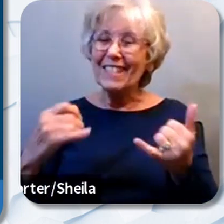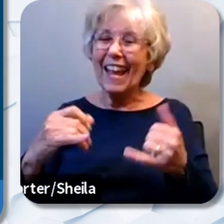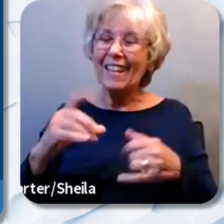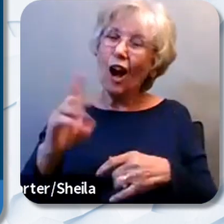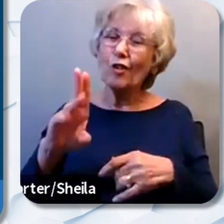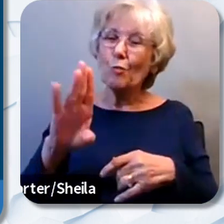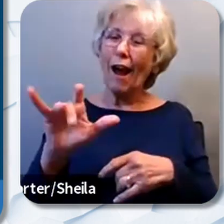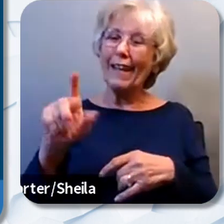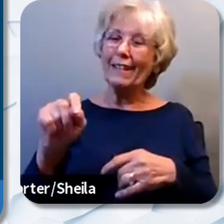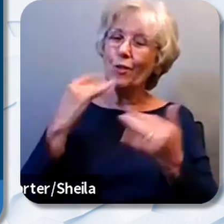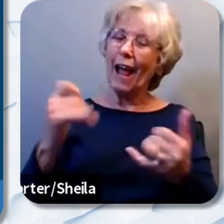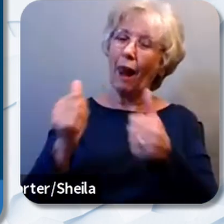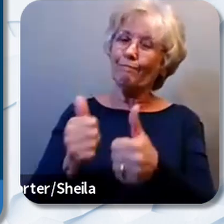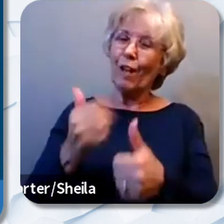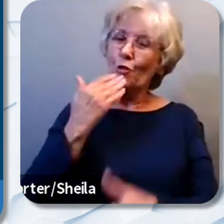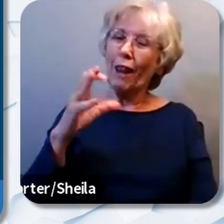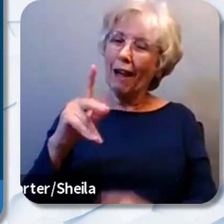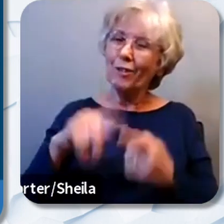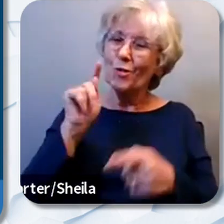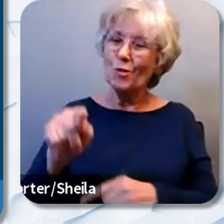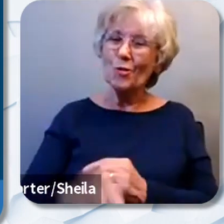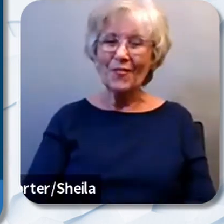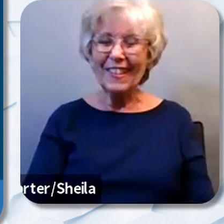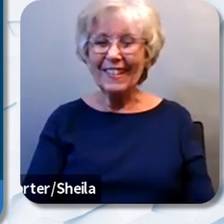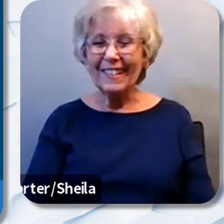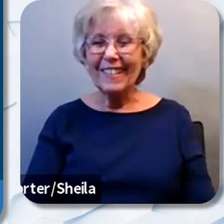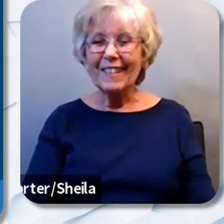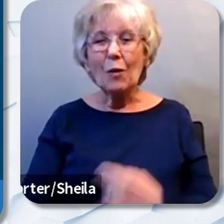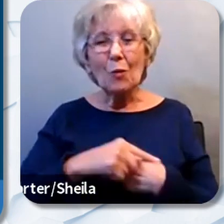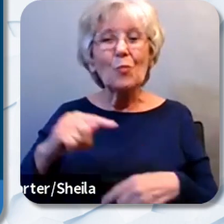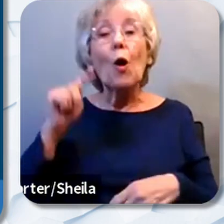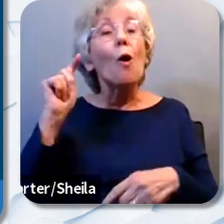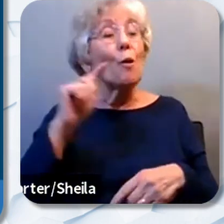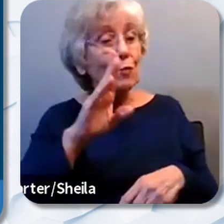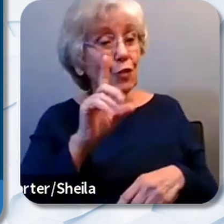best of luck to you, yes. Carla Bryant: Excellent a lot, and it was great. Again,